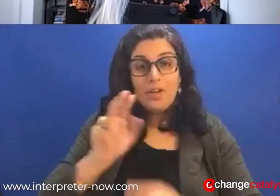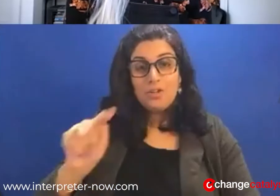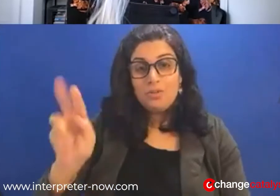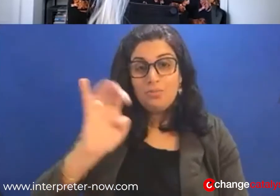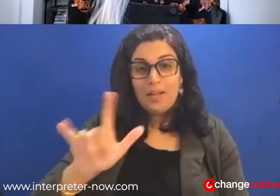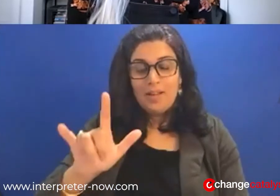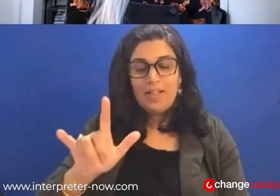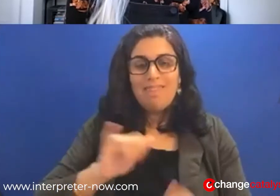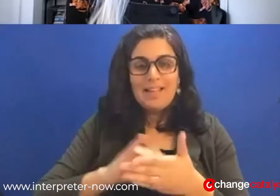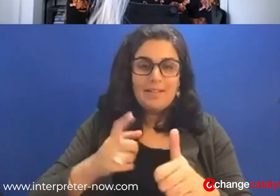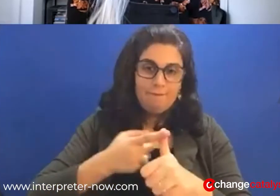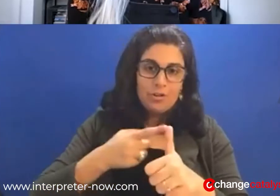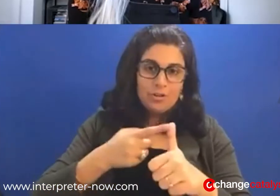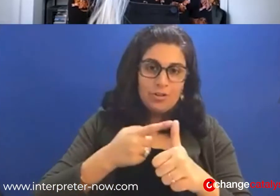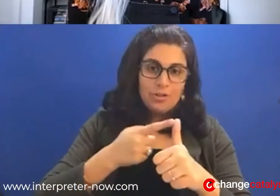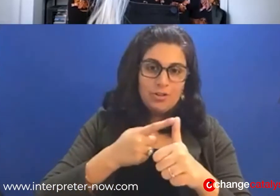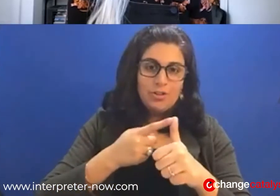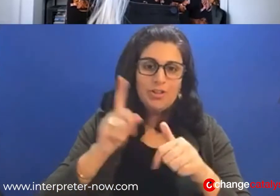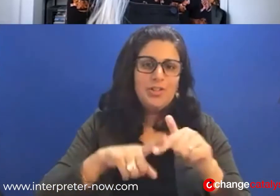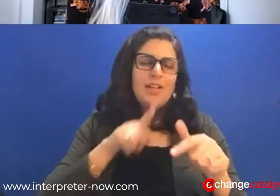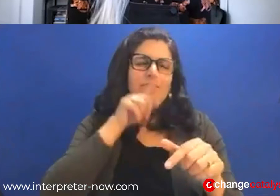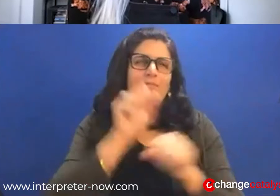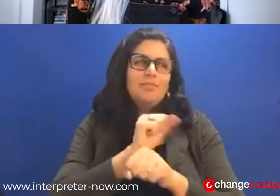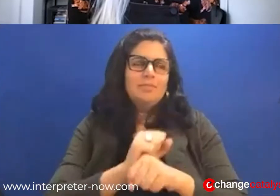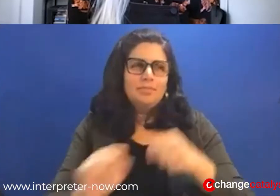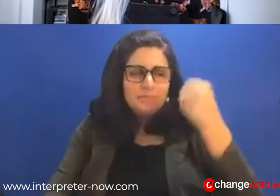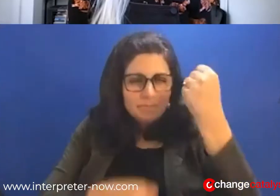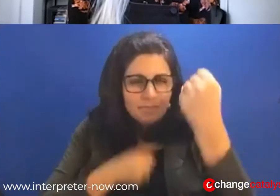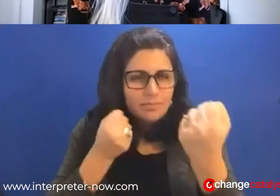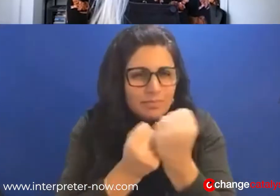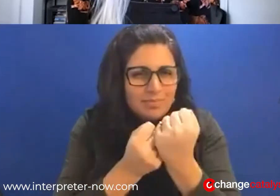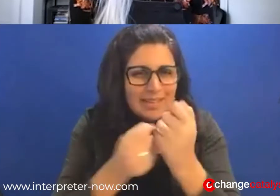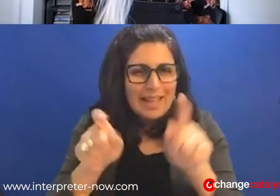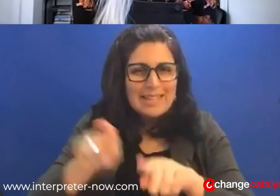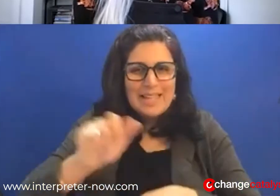Because I don't think you can fully be an ally until you understand what the person has been through.